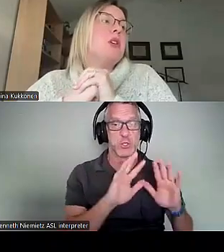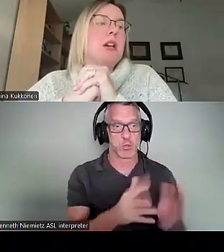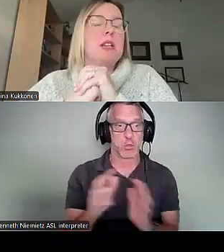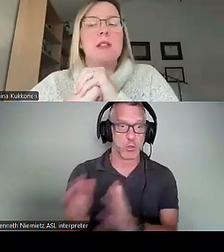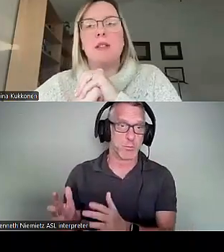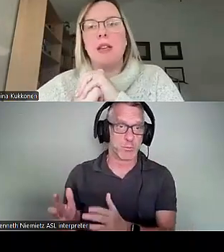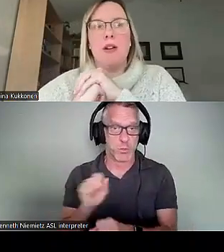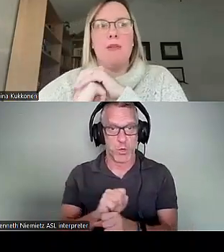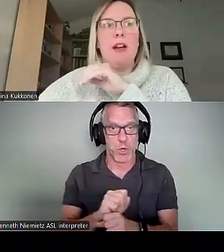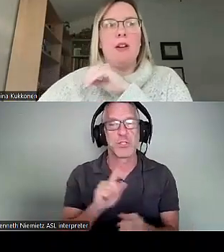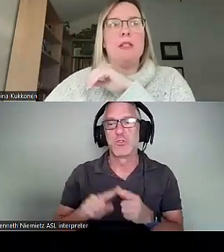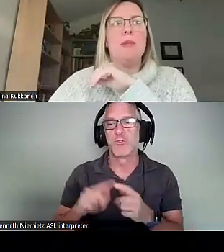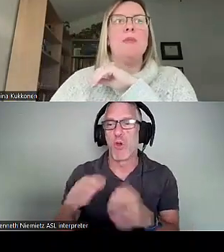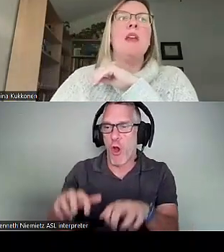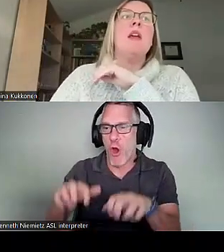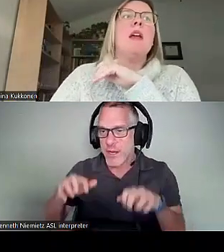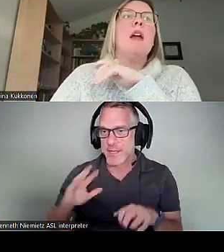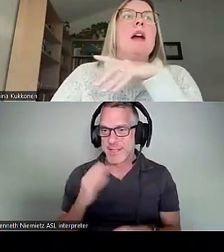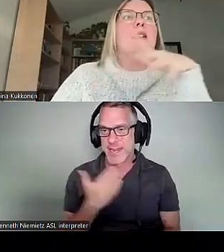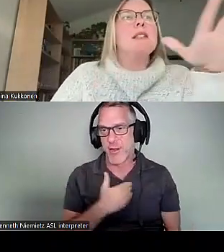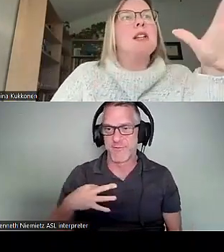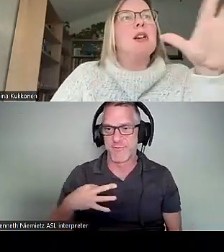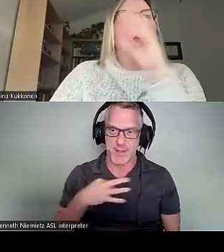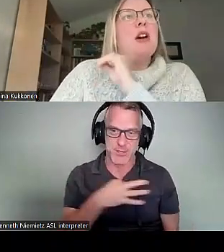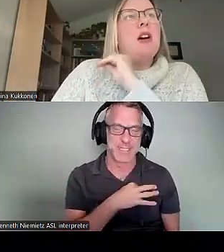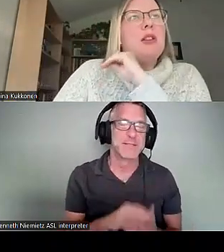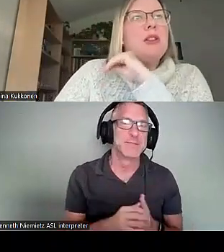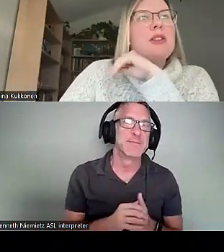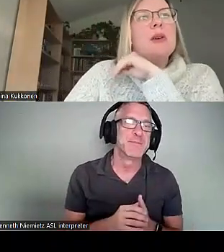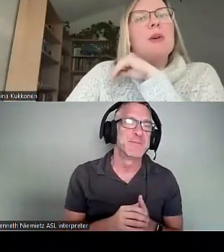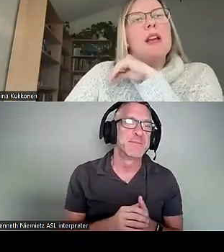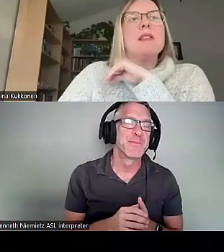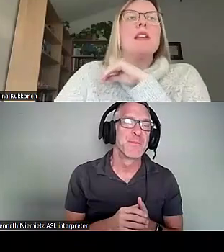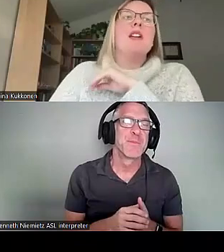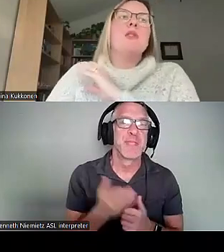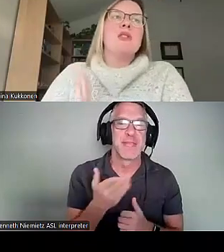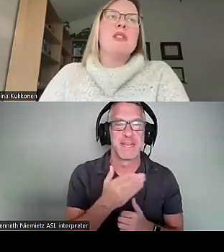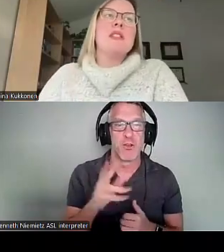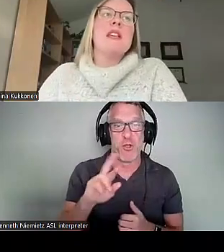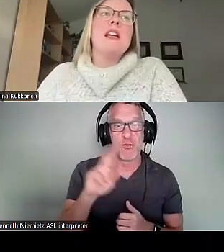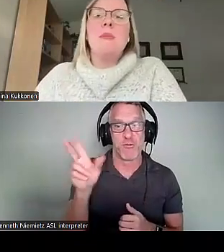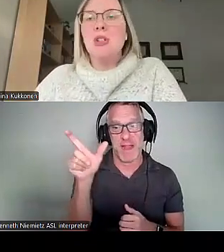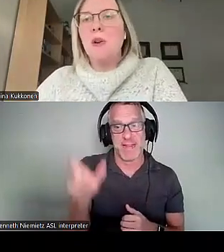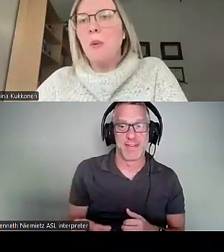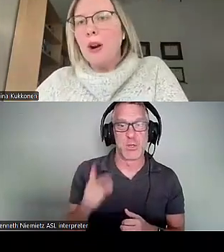to audiences in our faculty. And here on the right side, you can just see an image of one